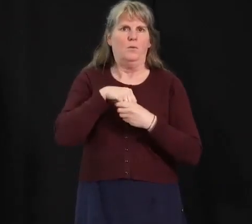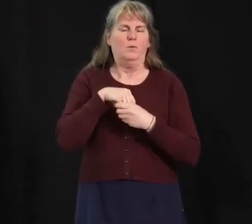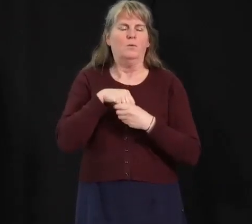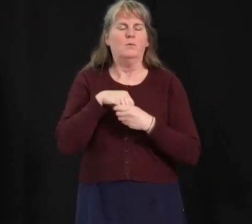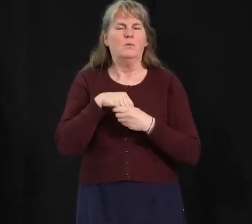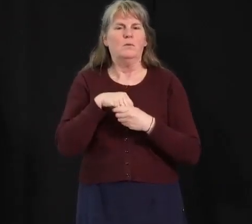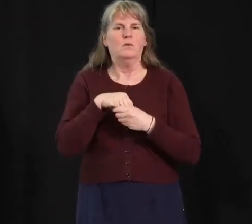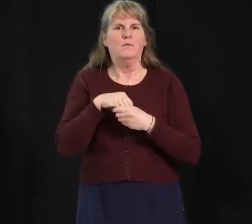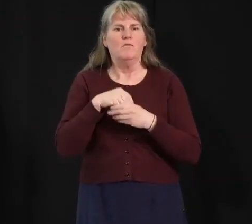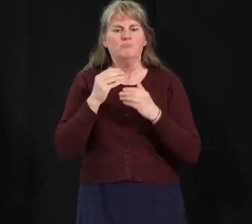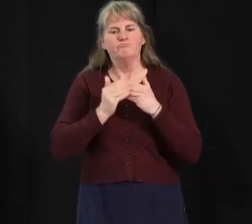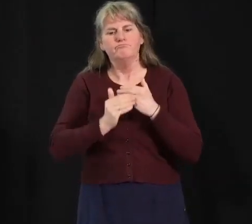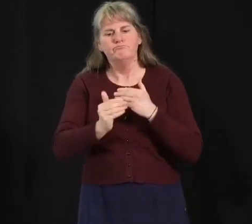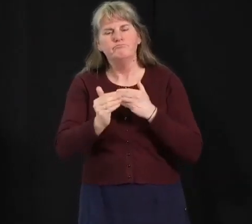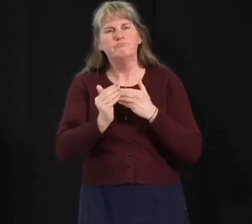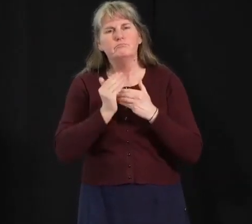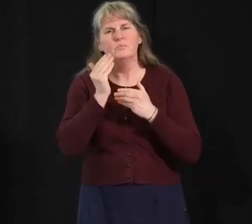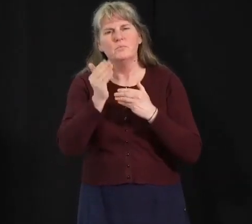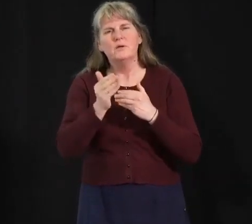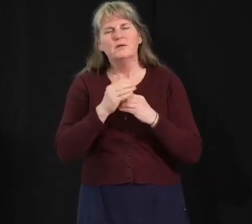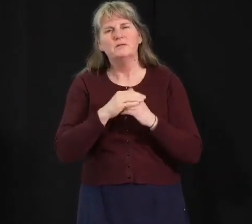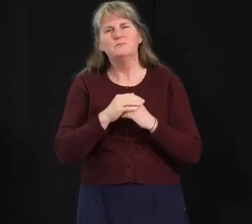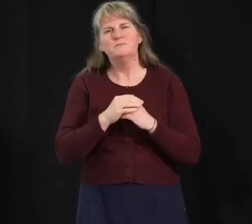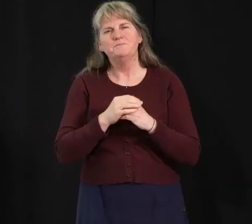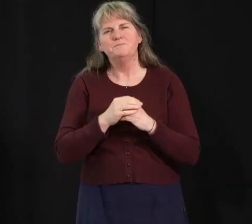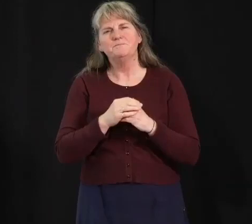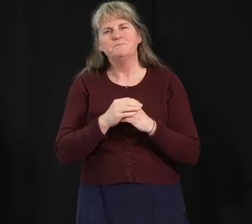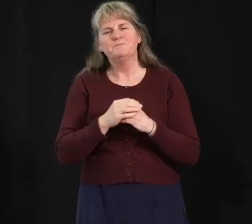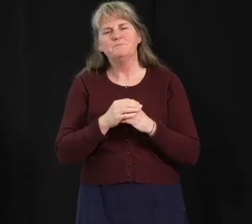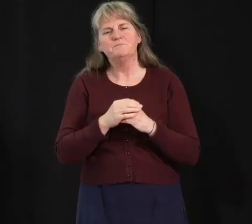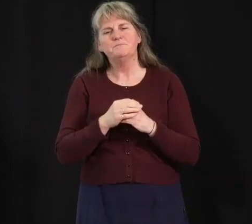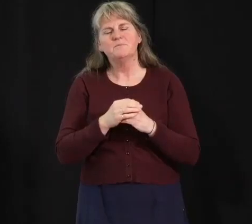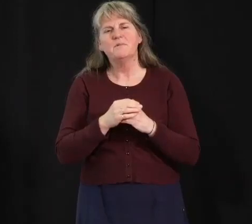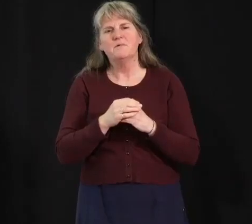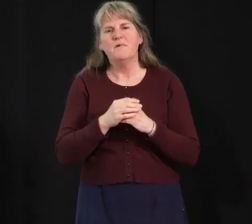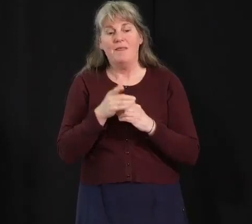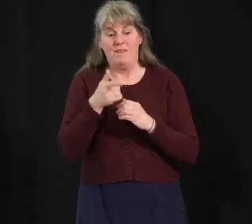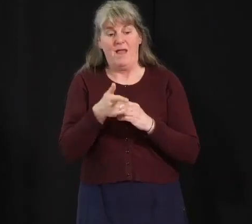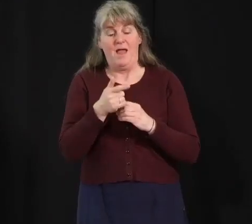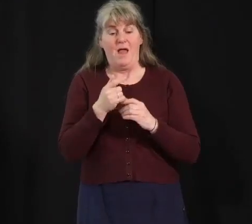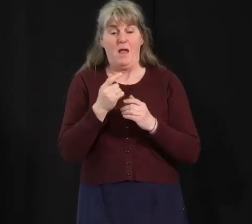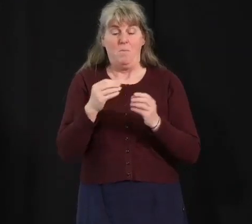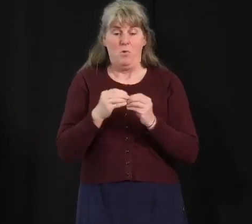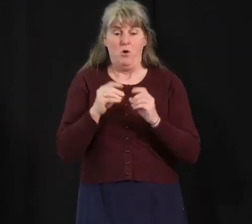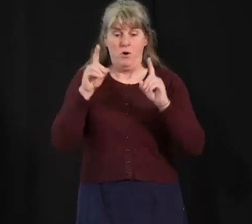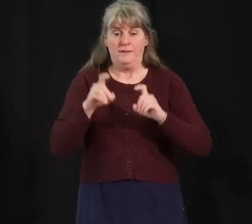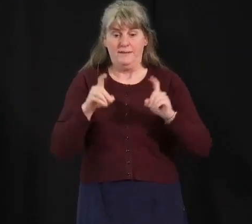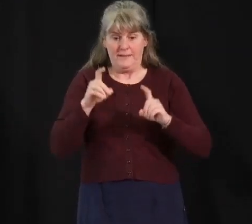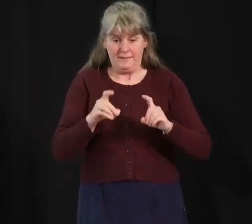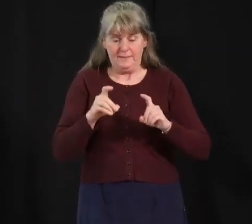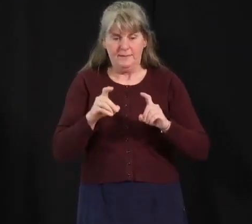details, I will come back to you on Friday with how we are actually going to do that and operationalize that.